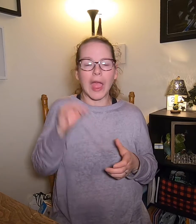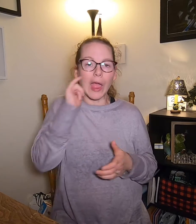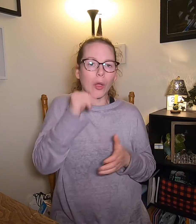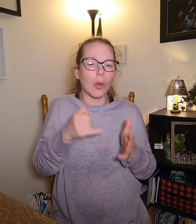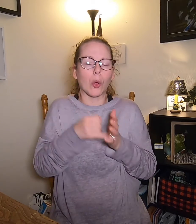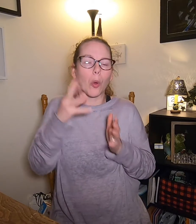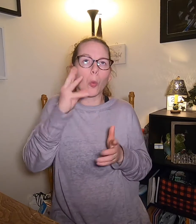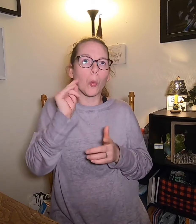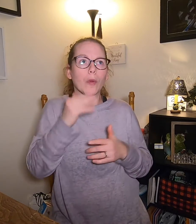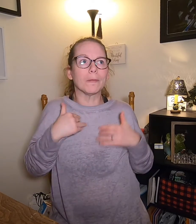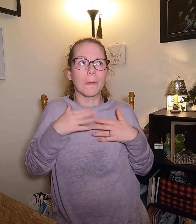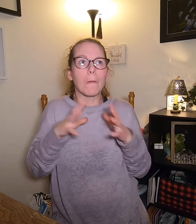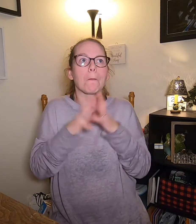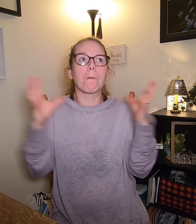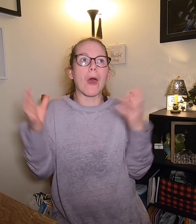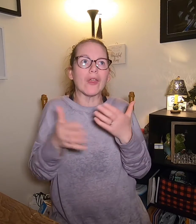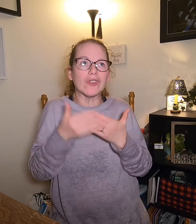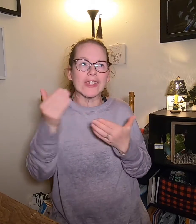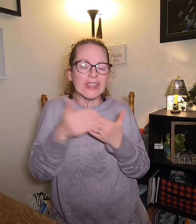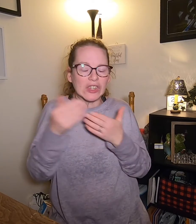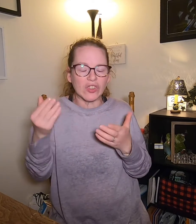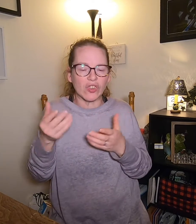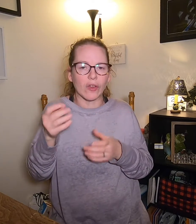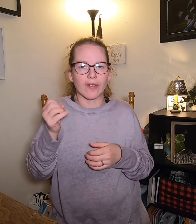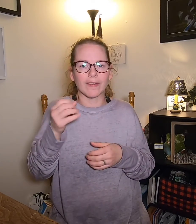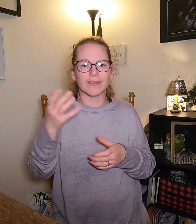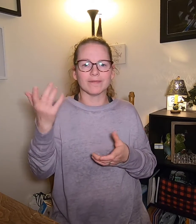It would be much easier